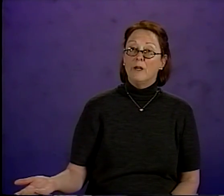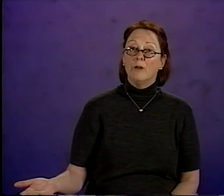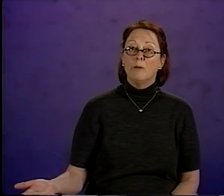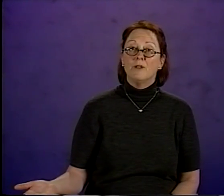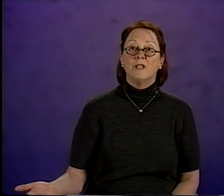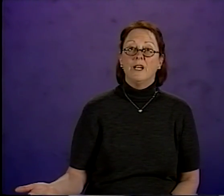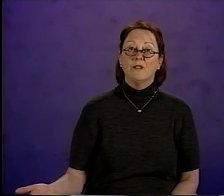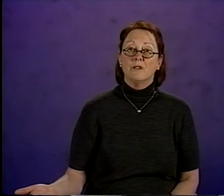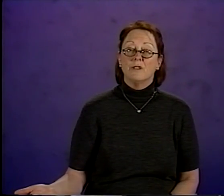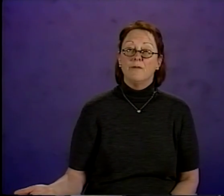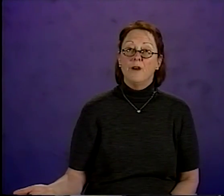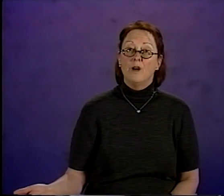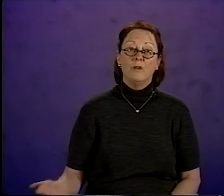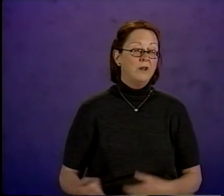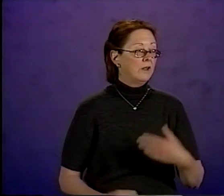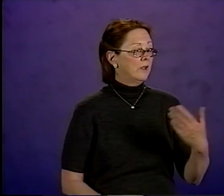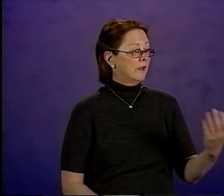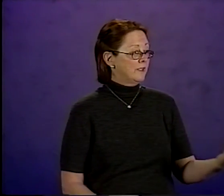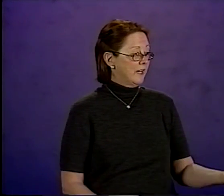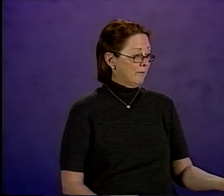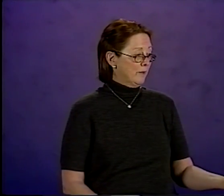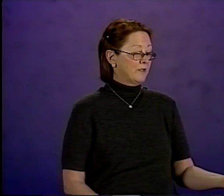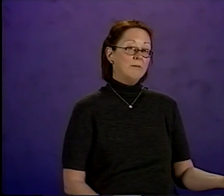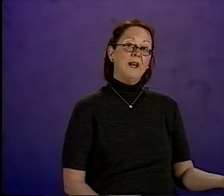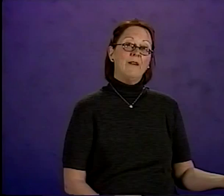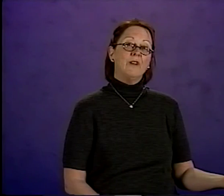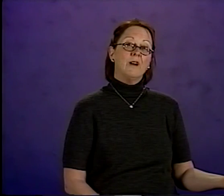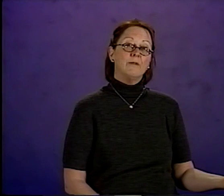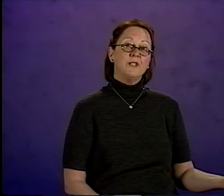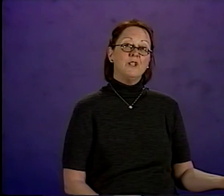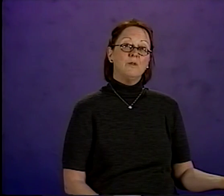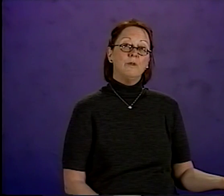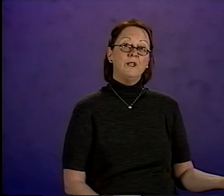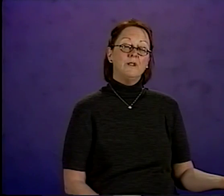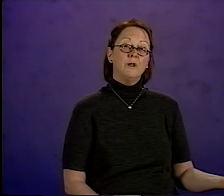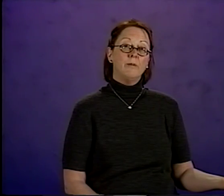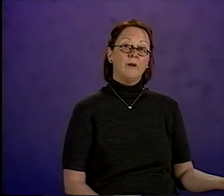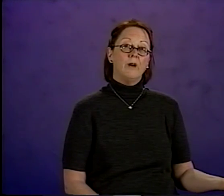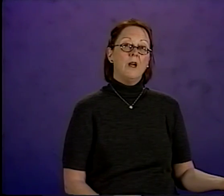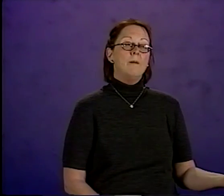hearing person answers the phone, a deaf person may have a conversation with the interpreter.